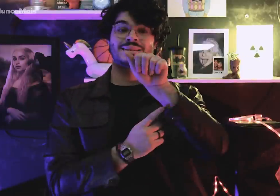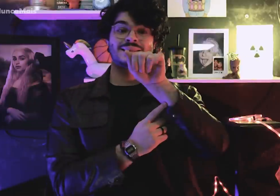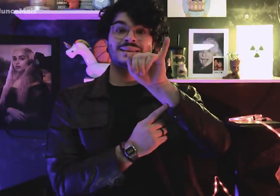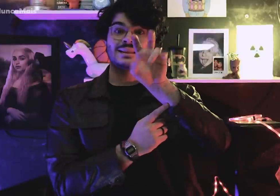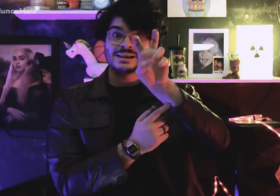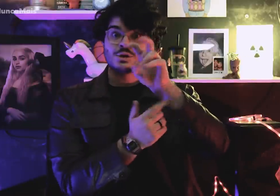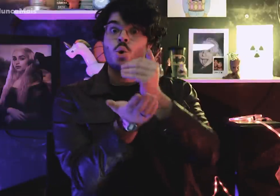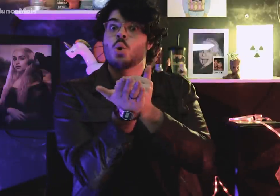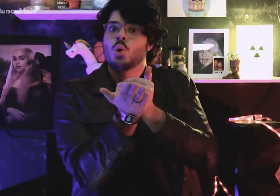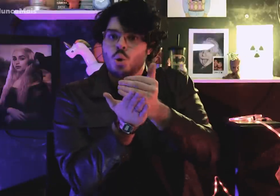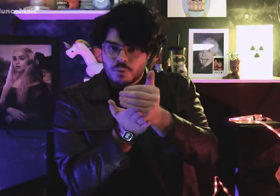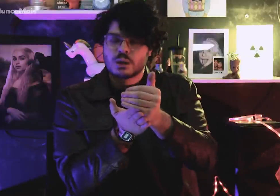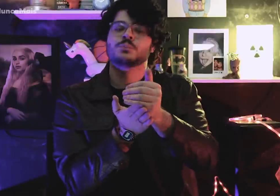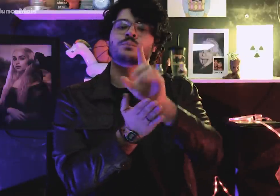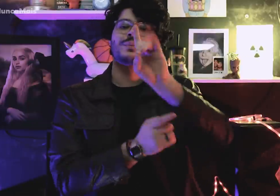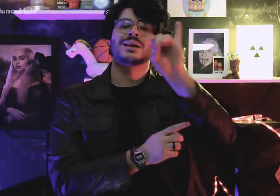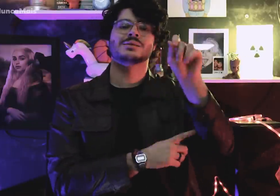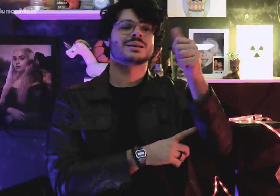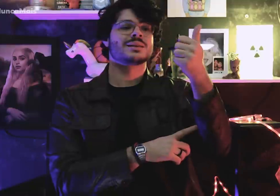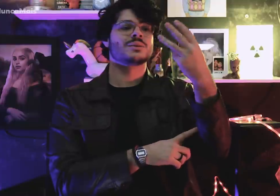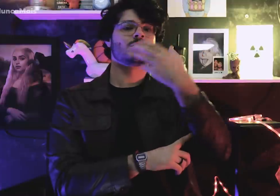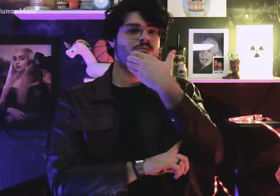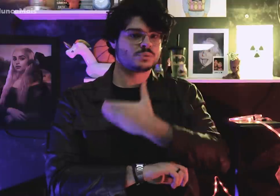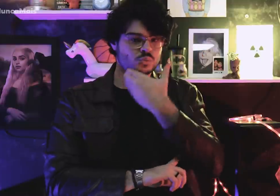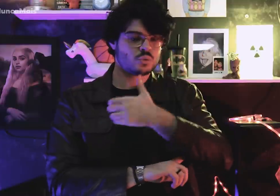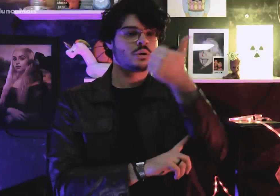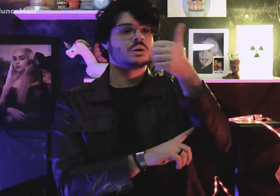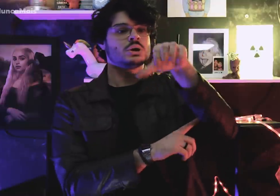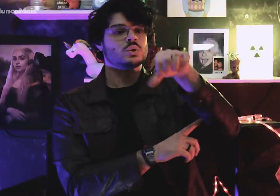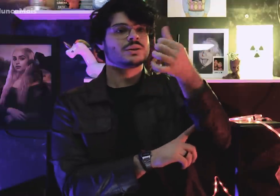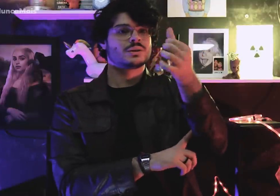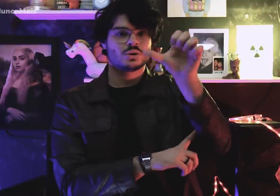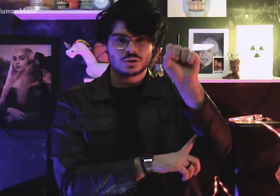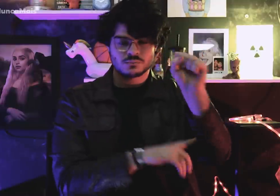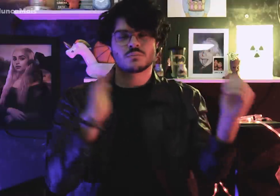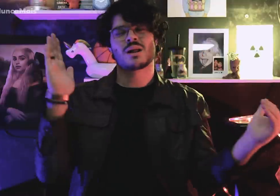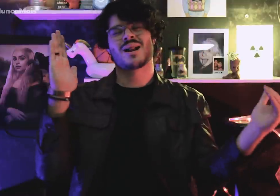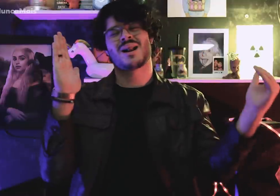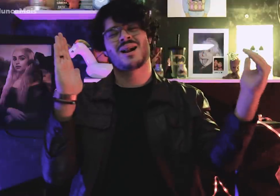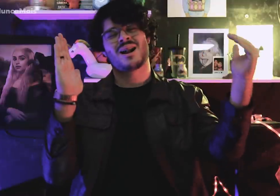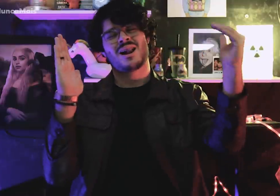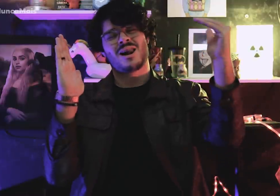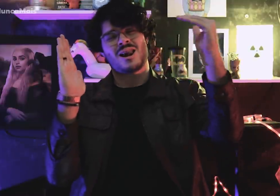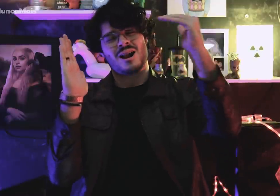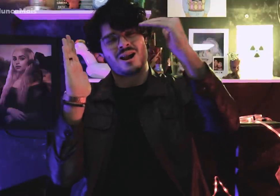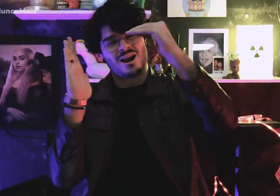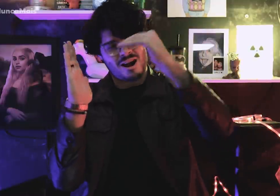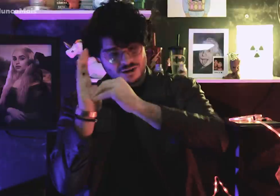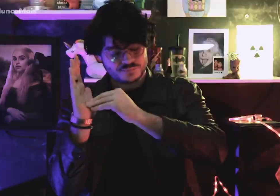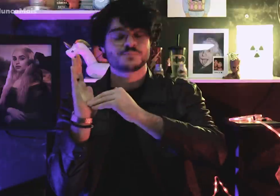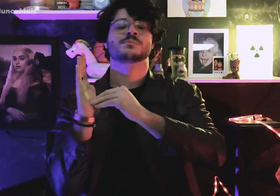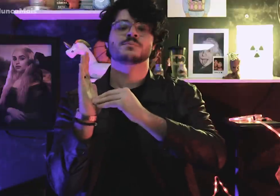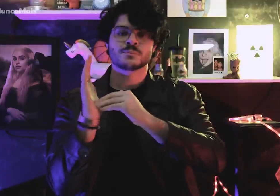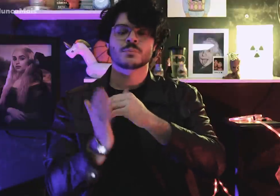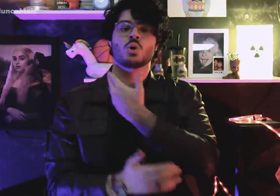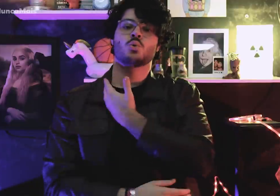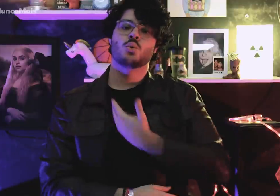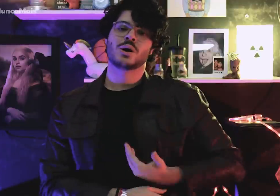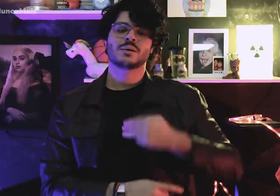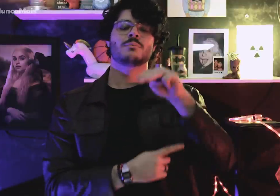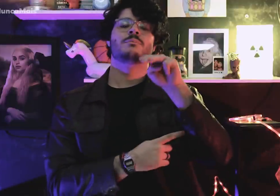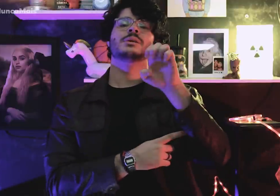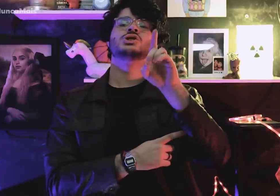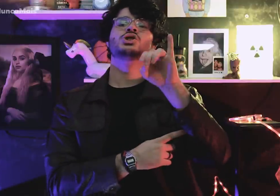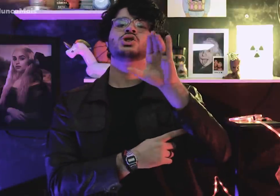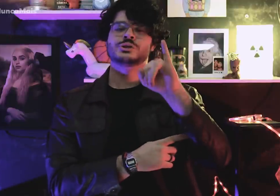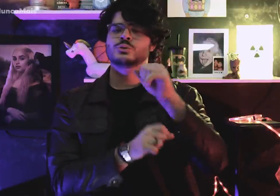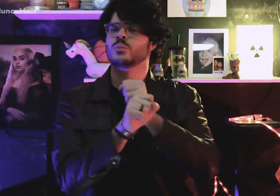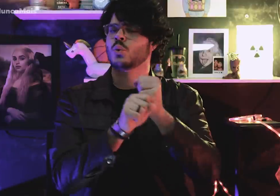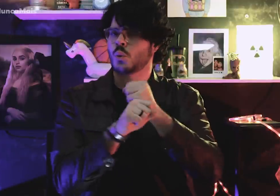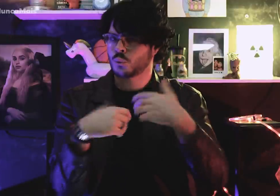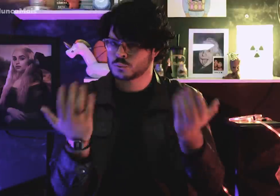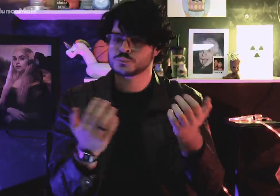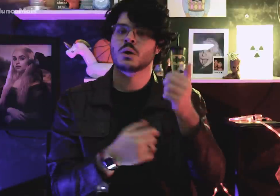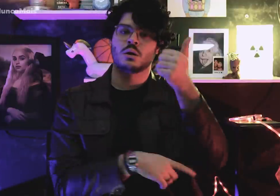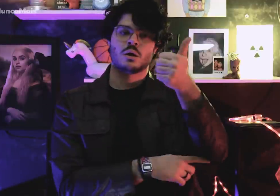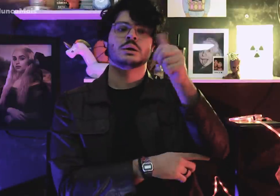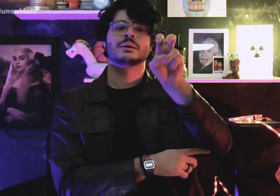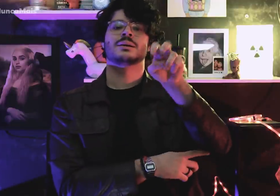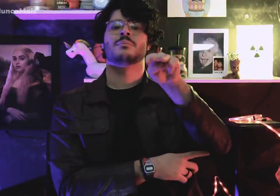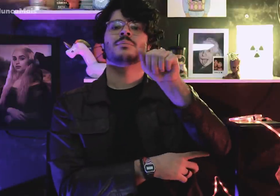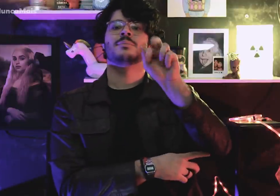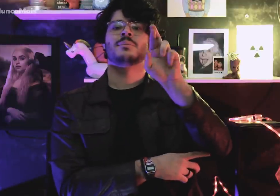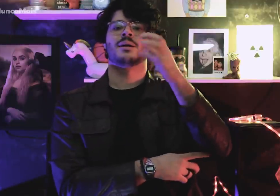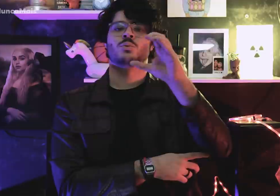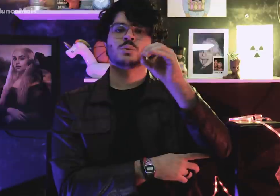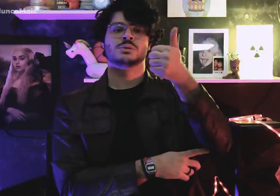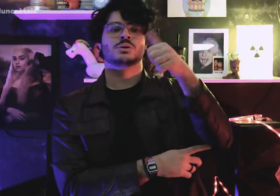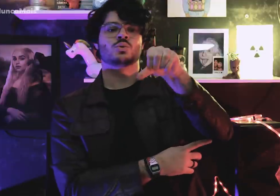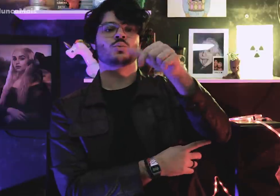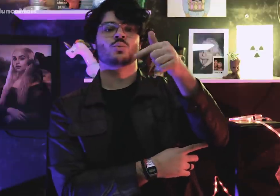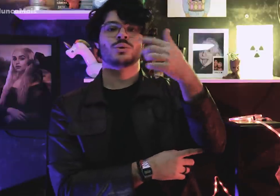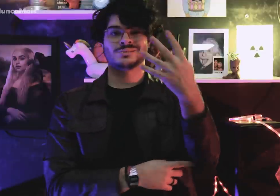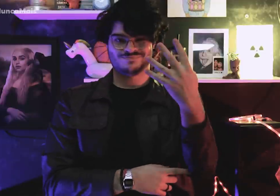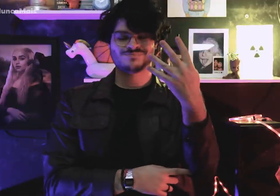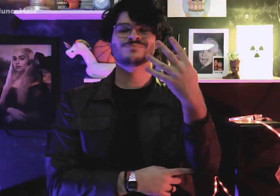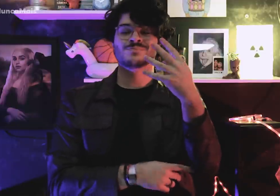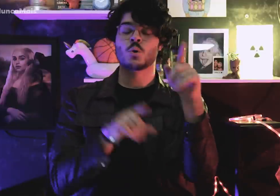Beginning on December 13, 1968 and continuing the Médici government on March 15, 1974.